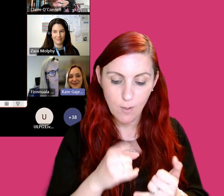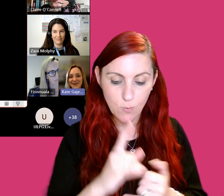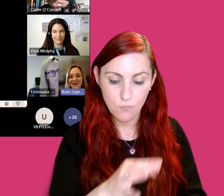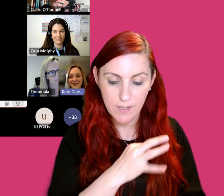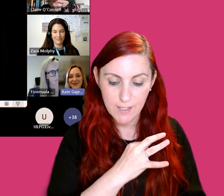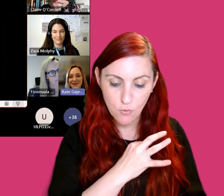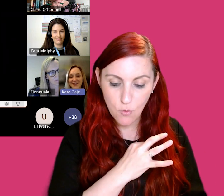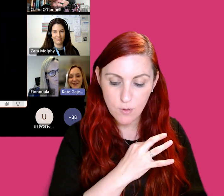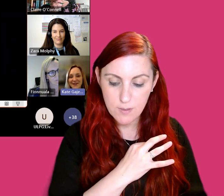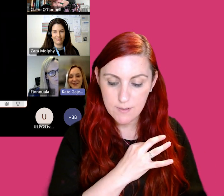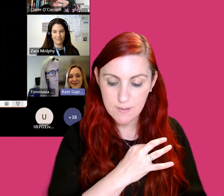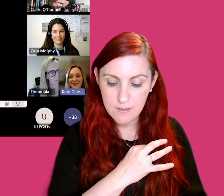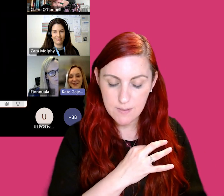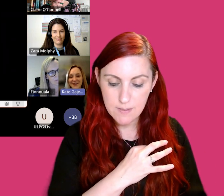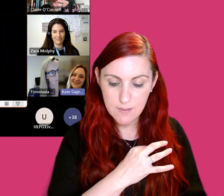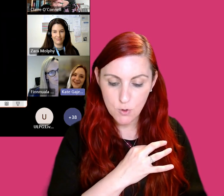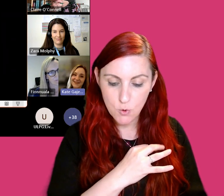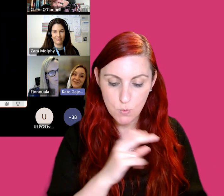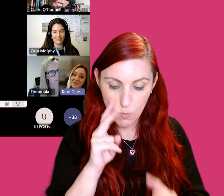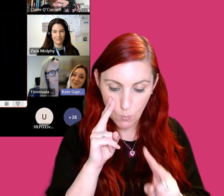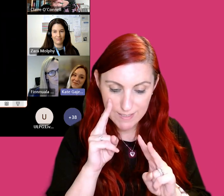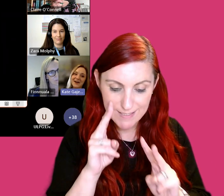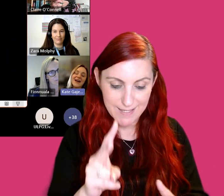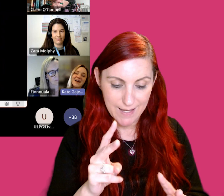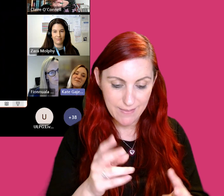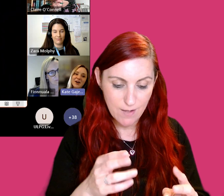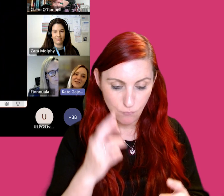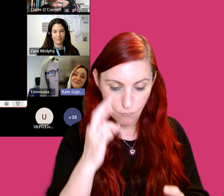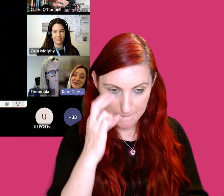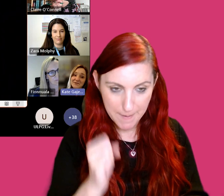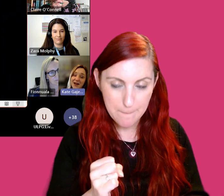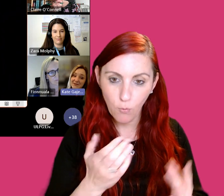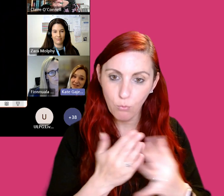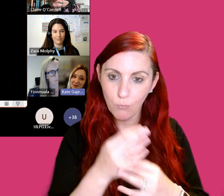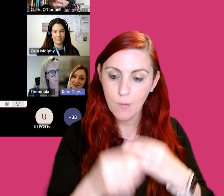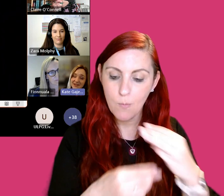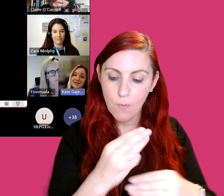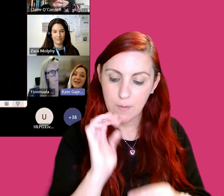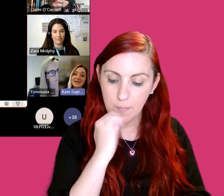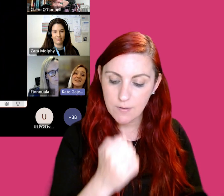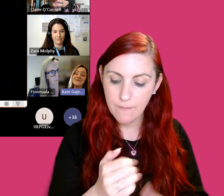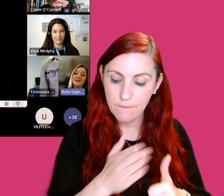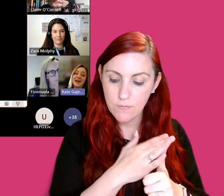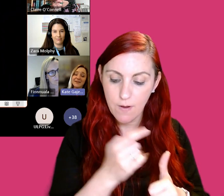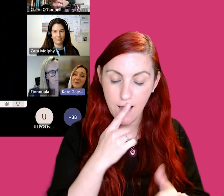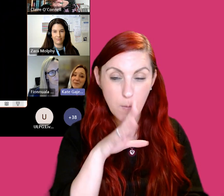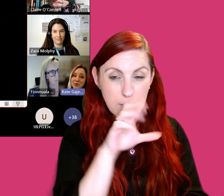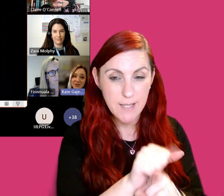um H to to see and and and and remember because first of all I was diagnosed in 1987 and my mom